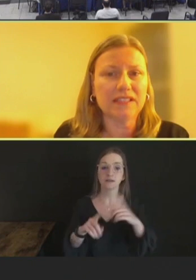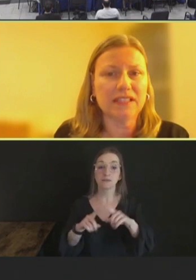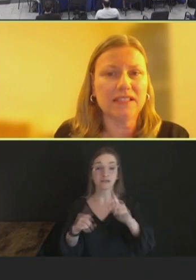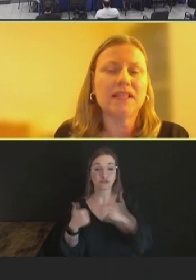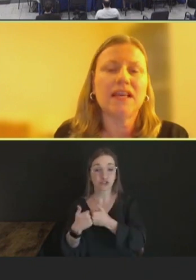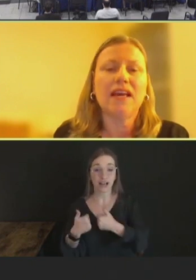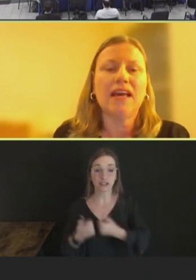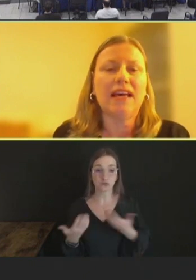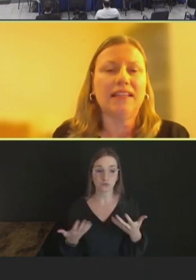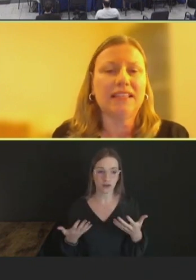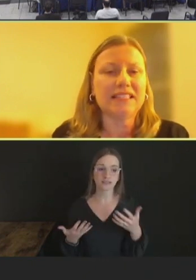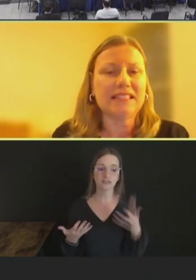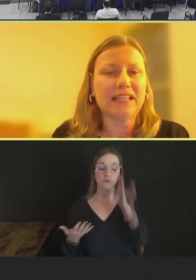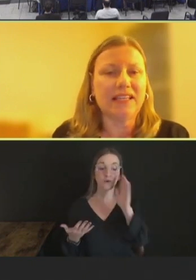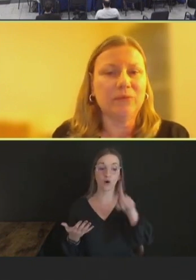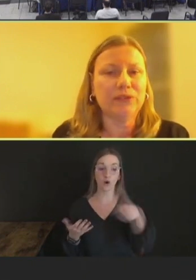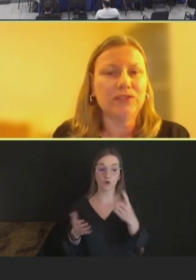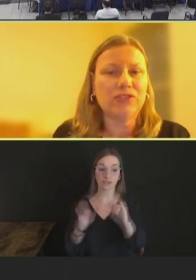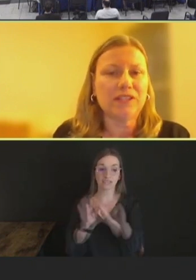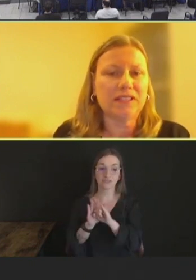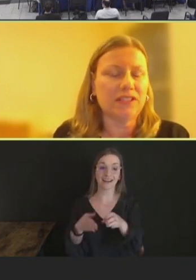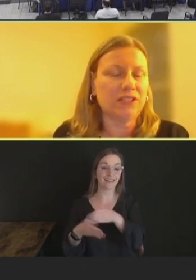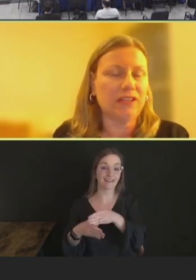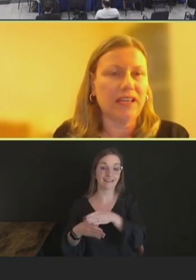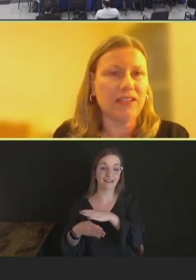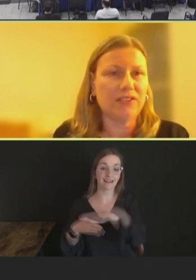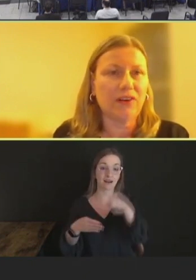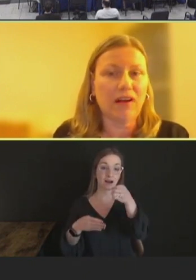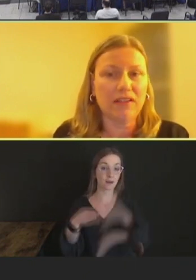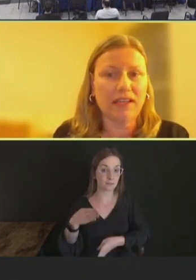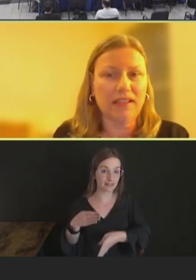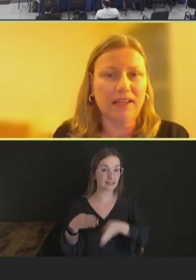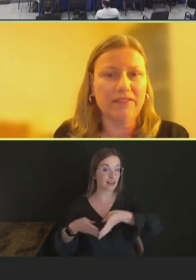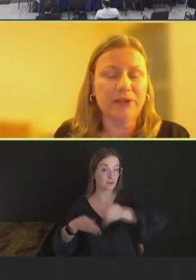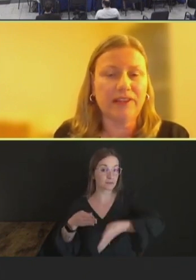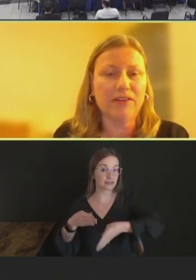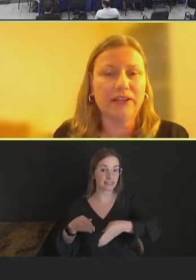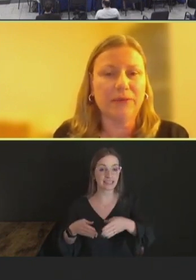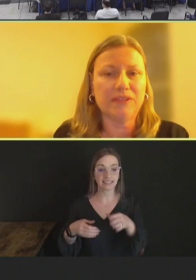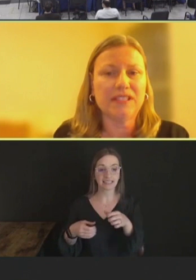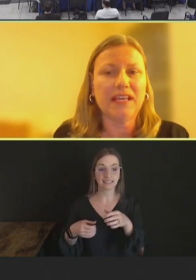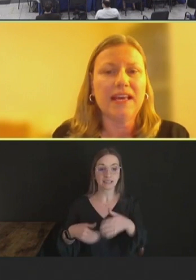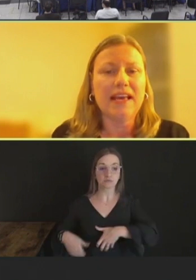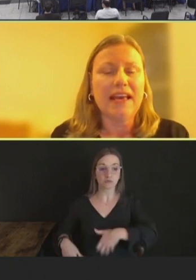and like I said, it imputes gestational age for all non-life birth outcomes.